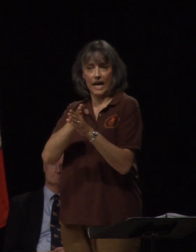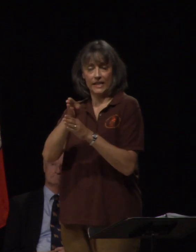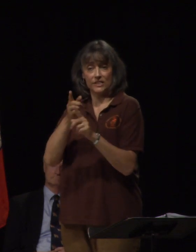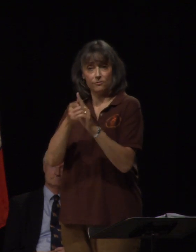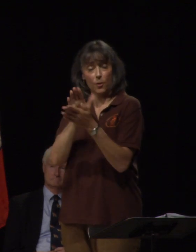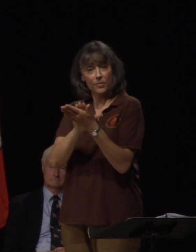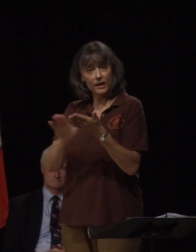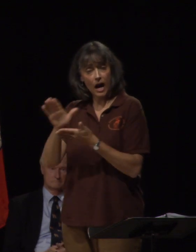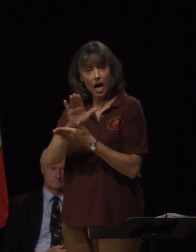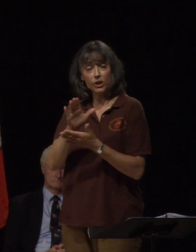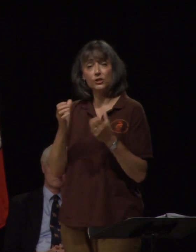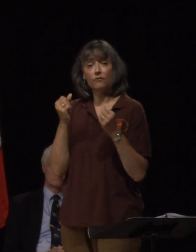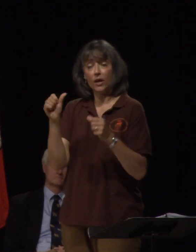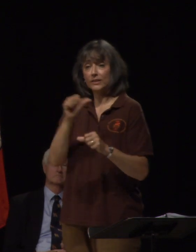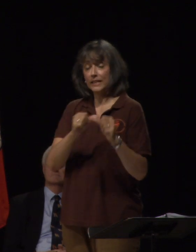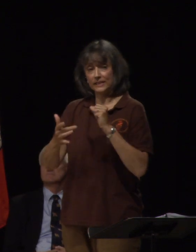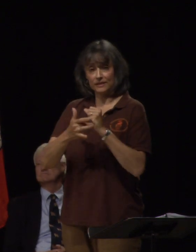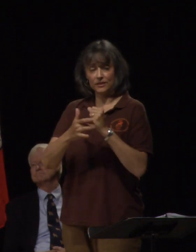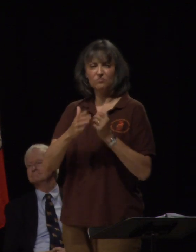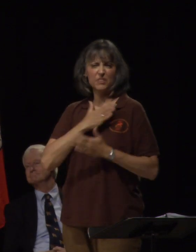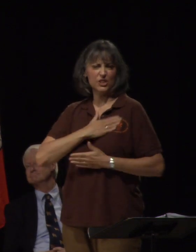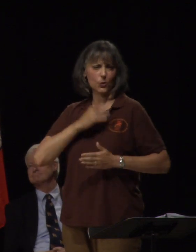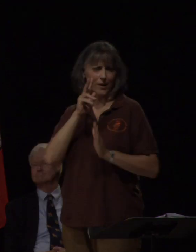PLEASE ENJOY THE VIDEO.